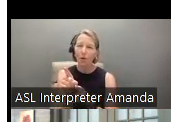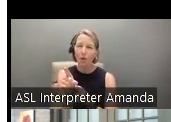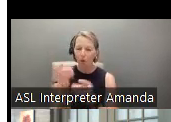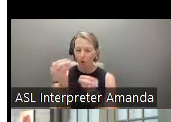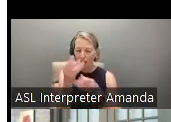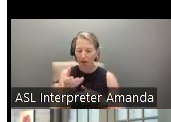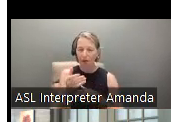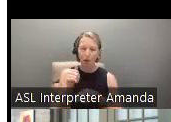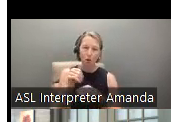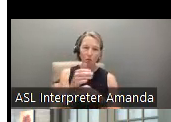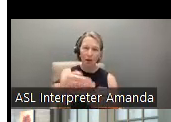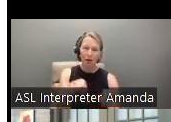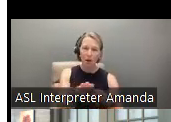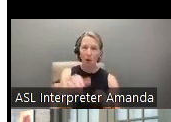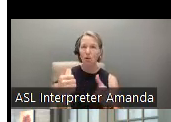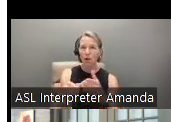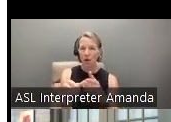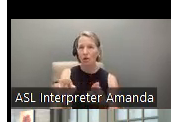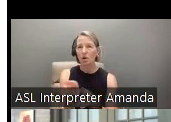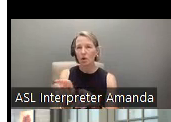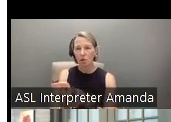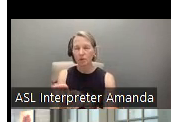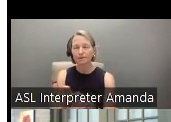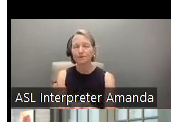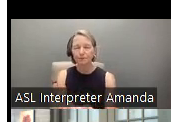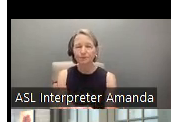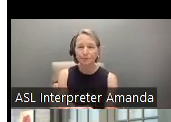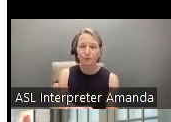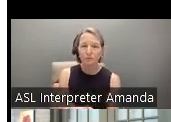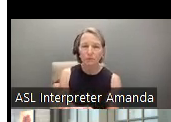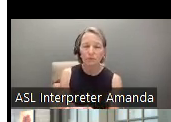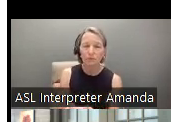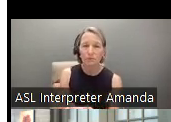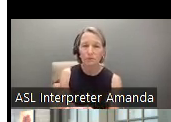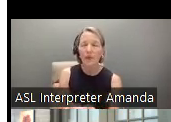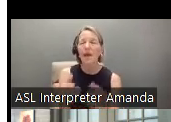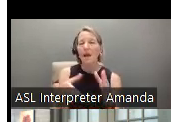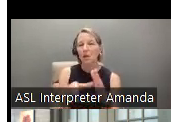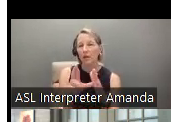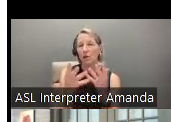to send out a closeout letter to you as well as a represent um as the review is completed next slide